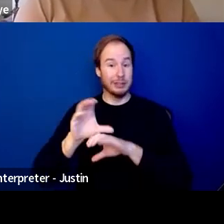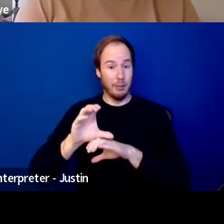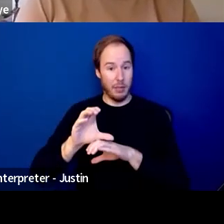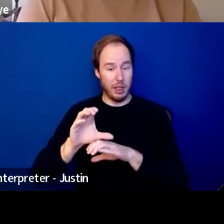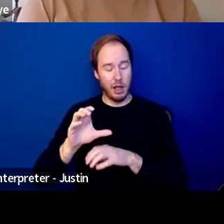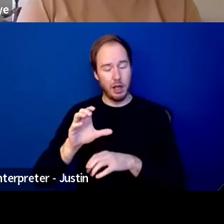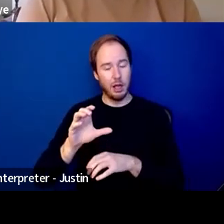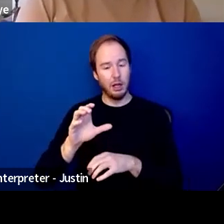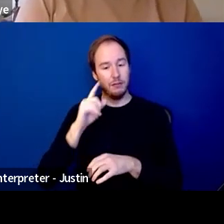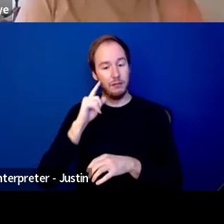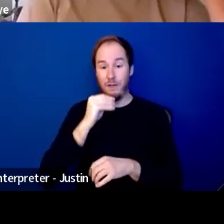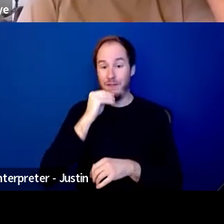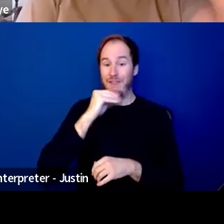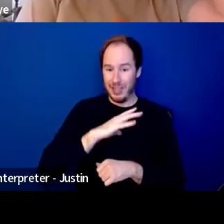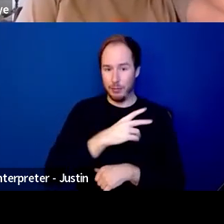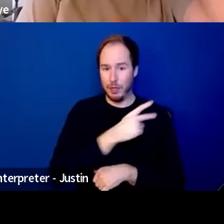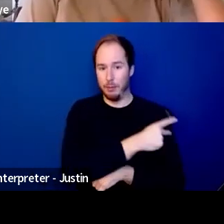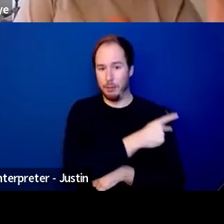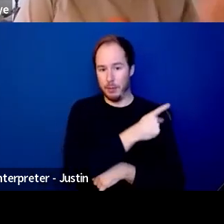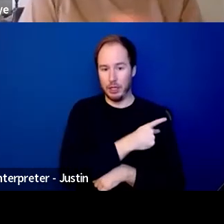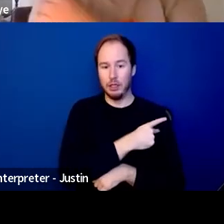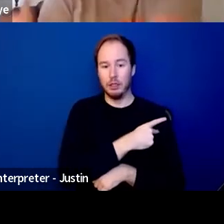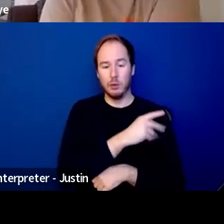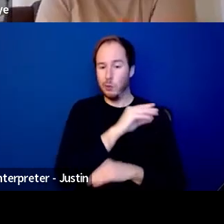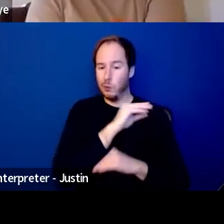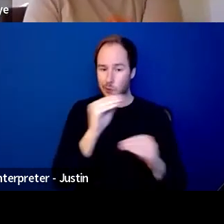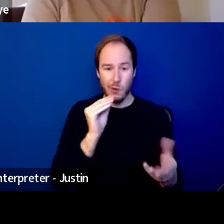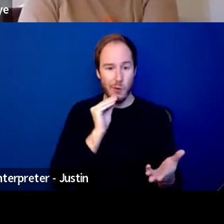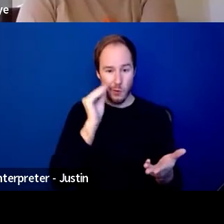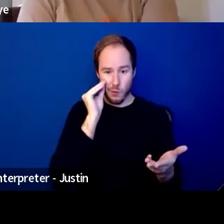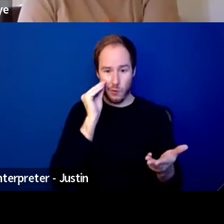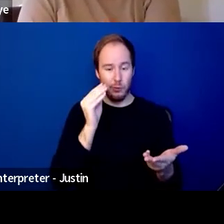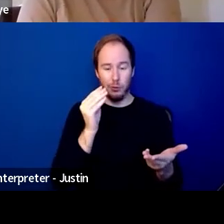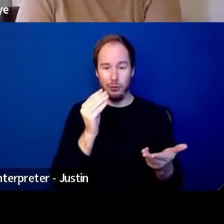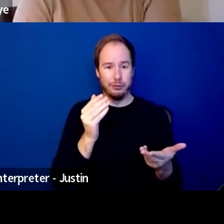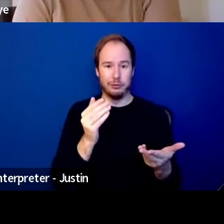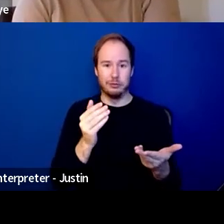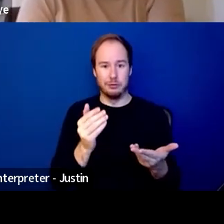of the female patients who are chronically homeless it's almost universal that